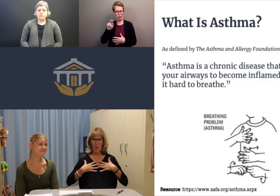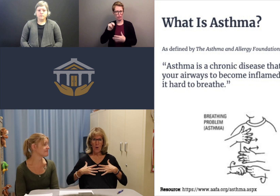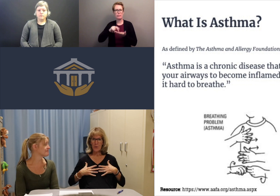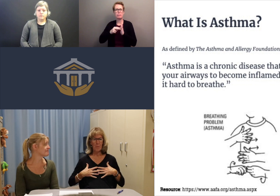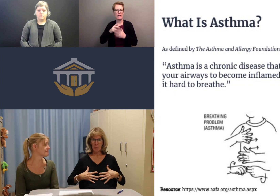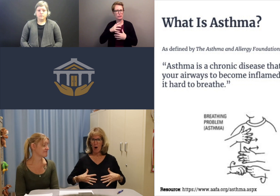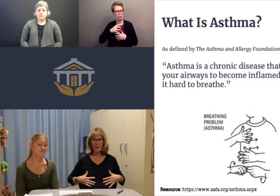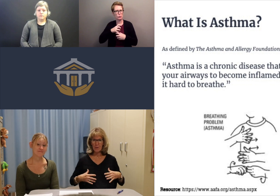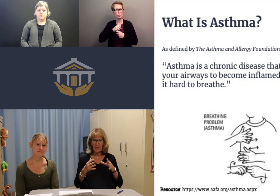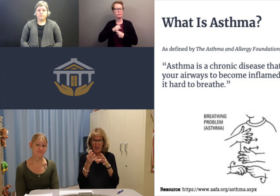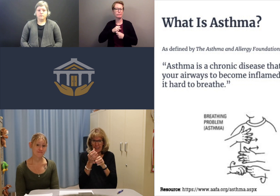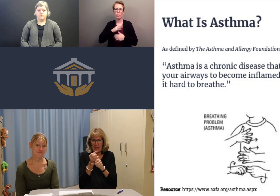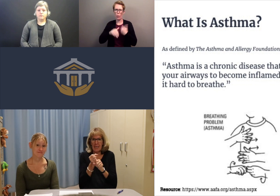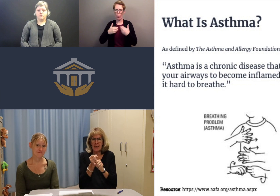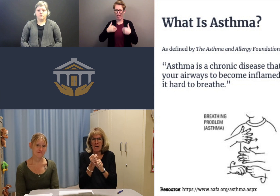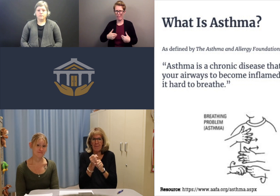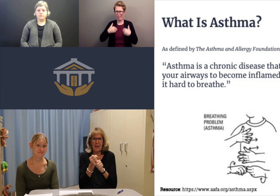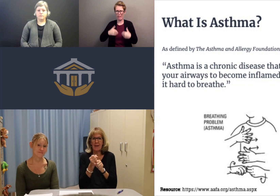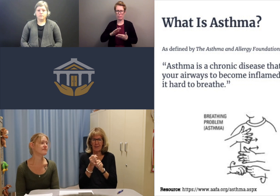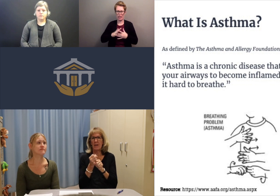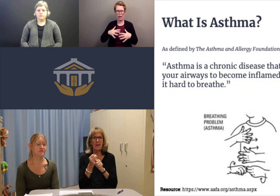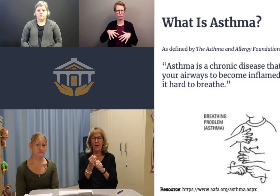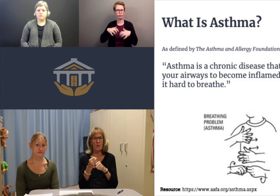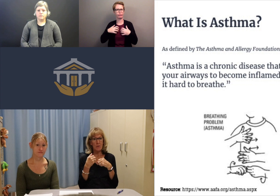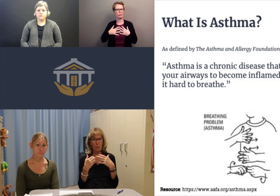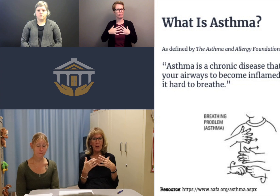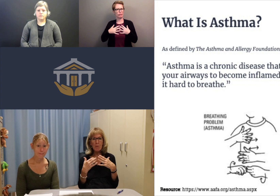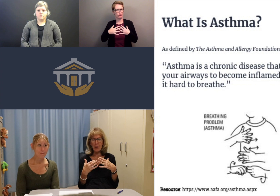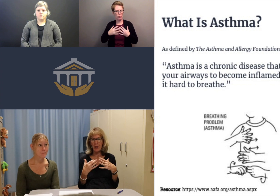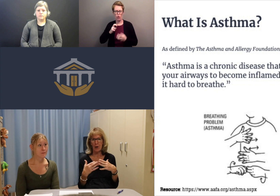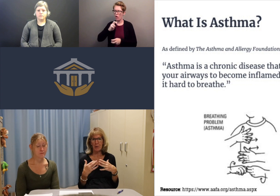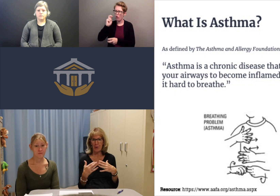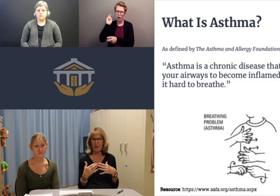All your bronchioles kind of tighten up and it's you know it's really really hard to breathe.